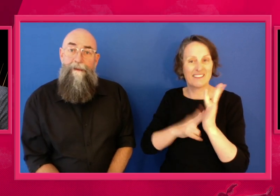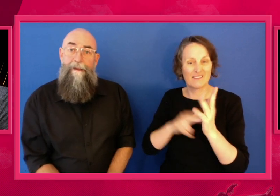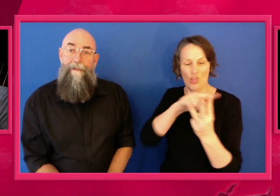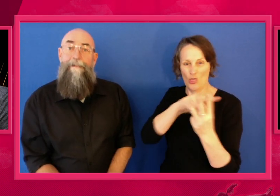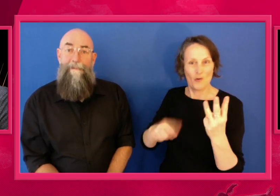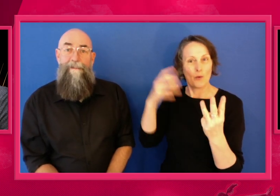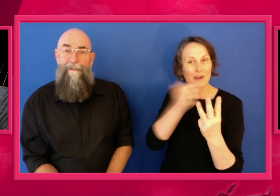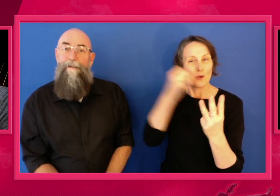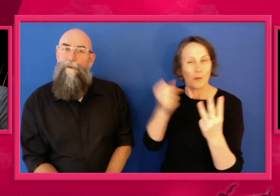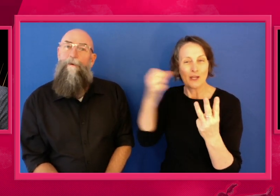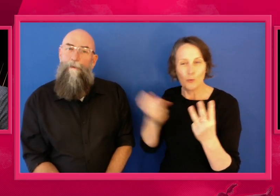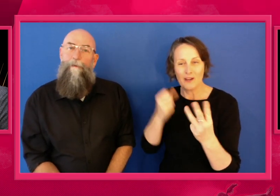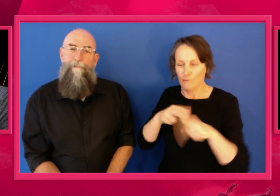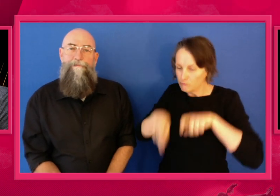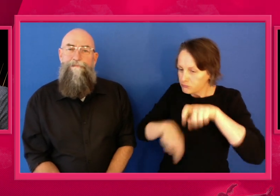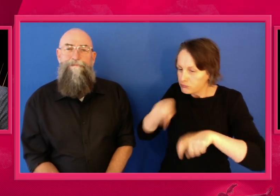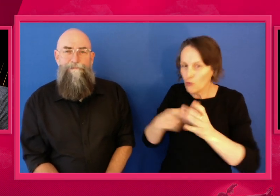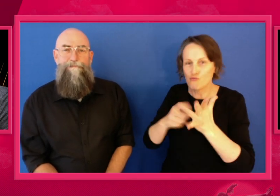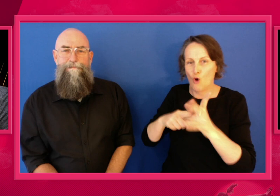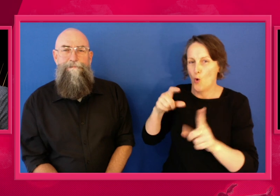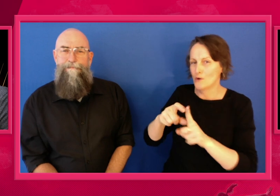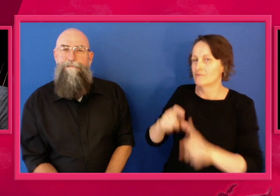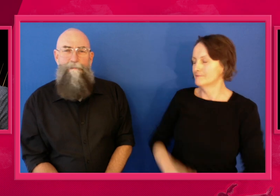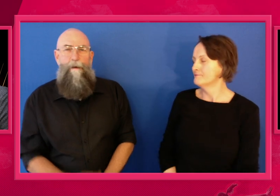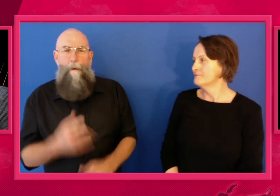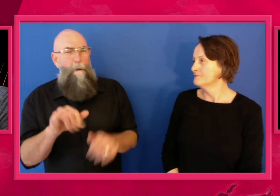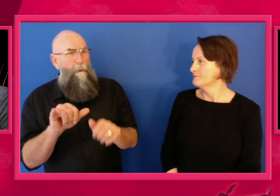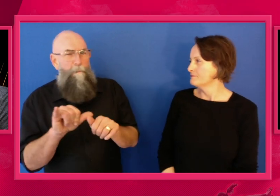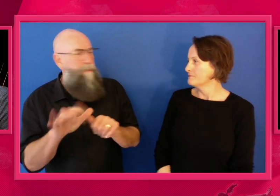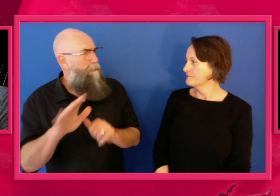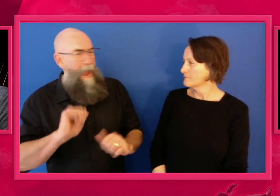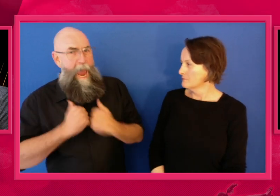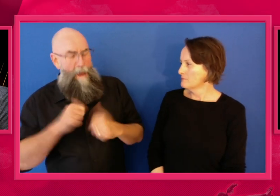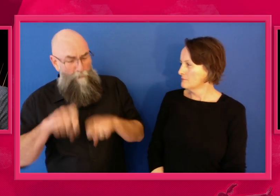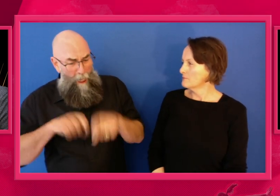have such a strong team in the cycling event. We've spoken about how they literally will